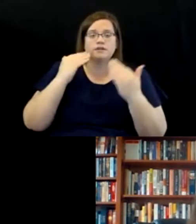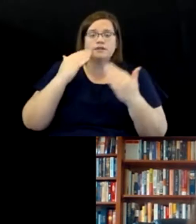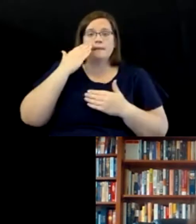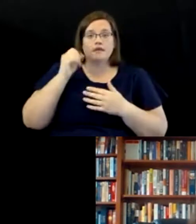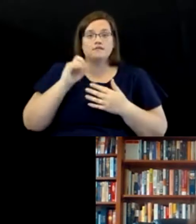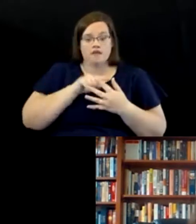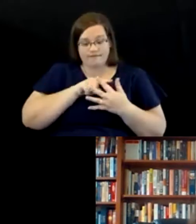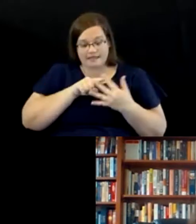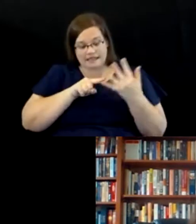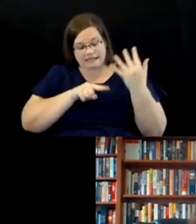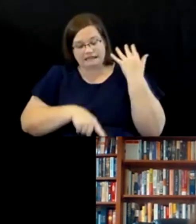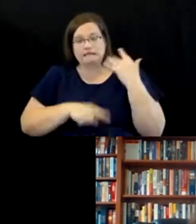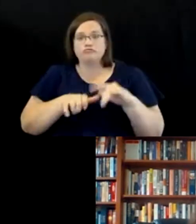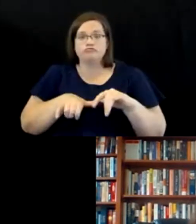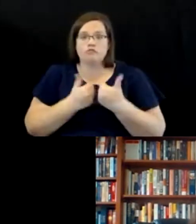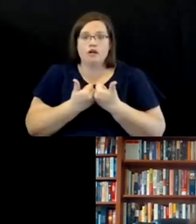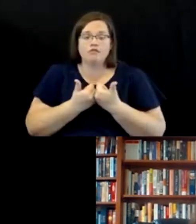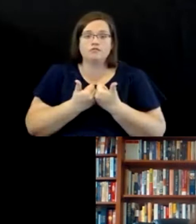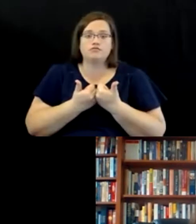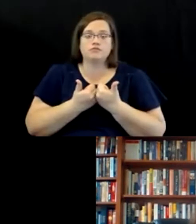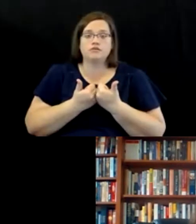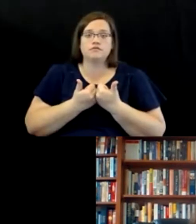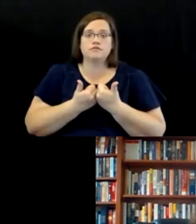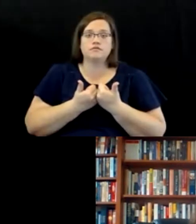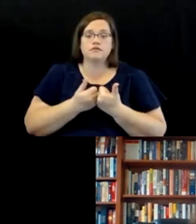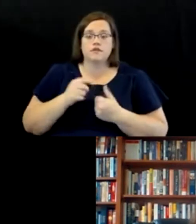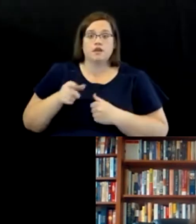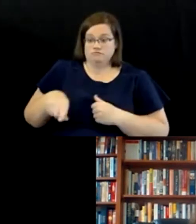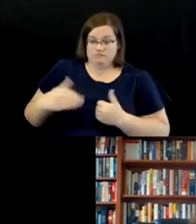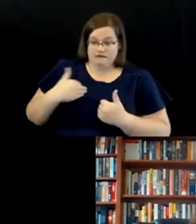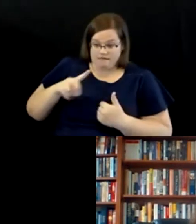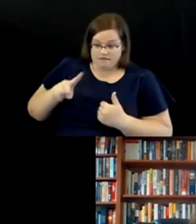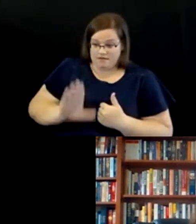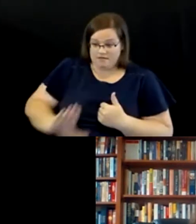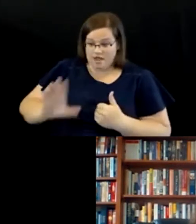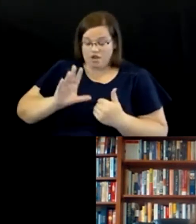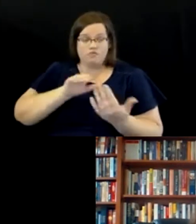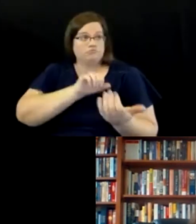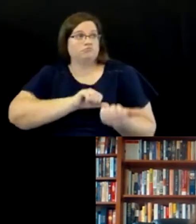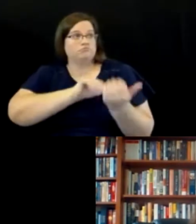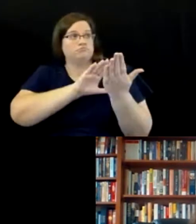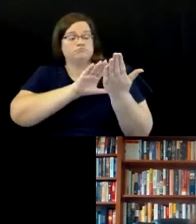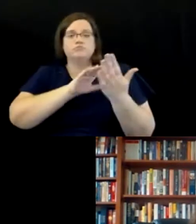people with disabilities face, that those challenges are going to manifest themselves in a difficulty